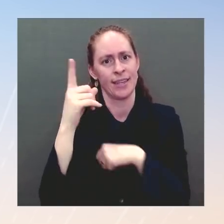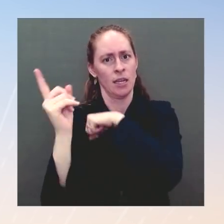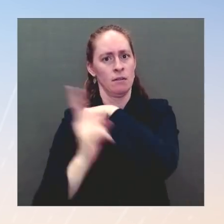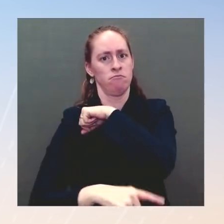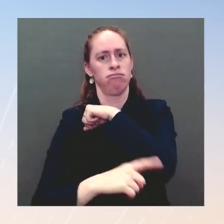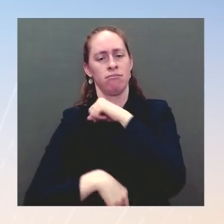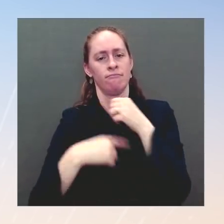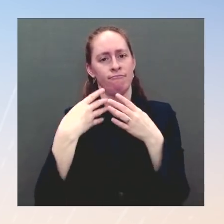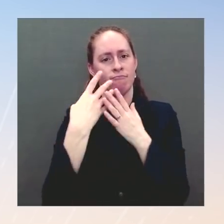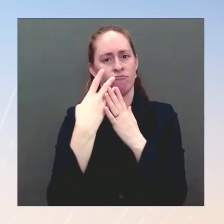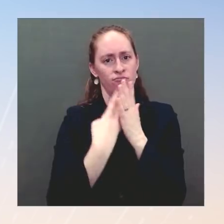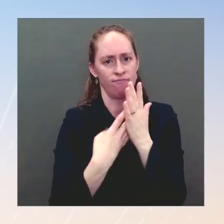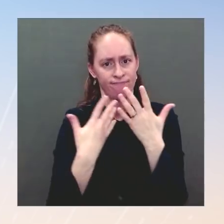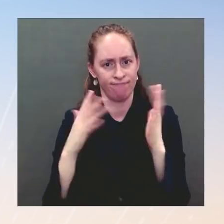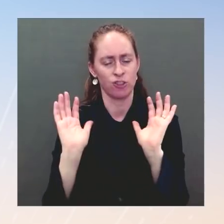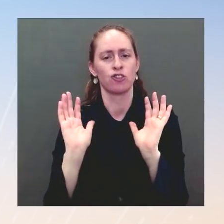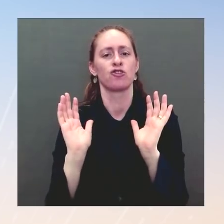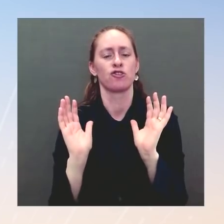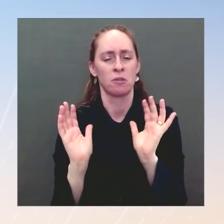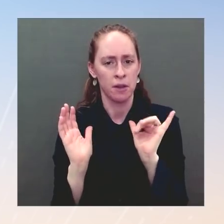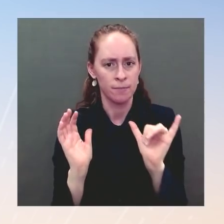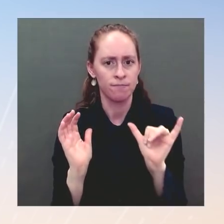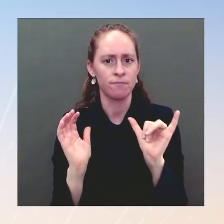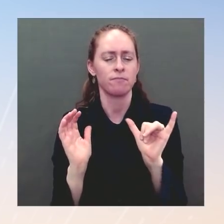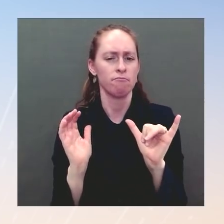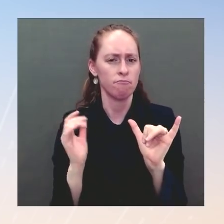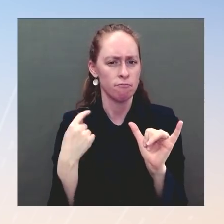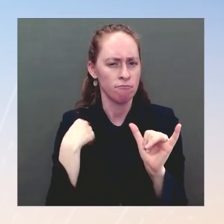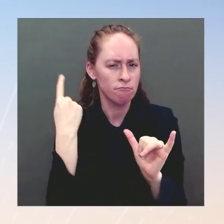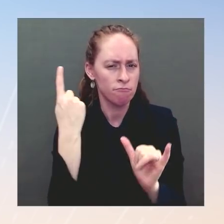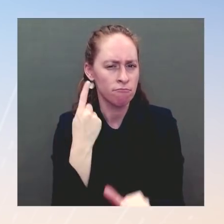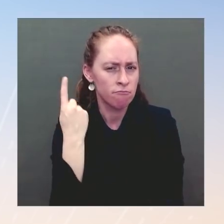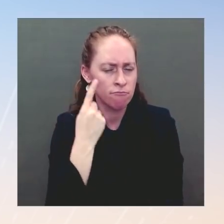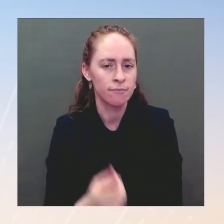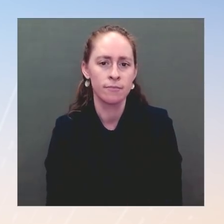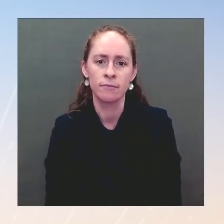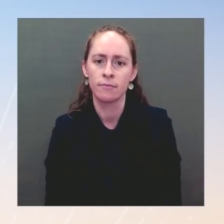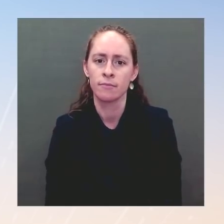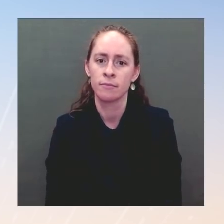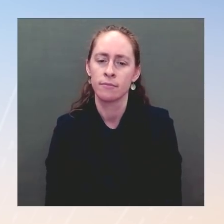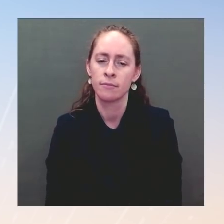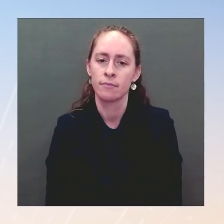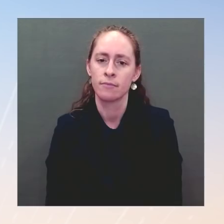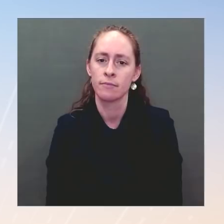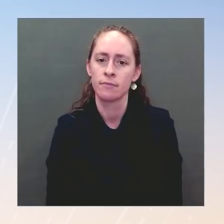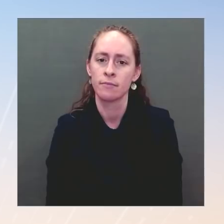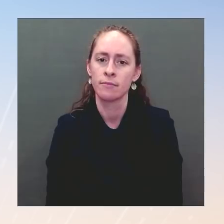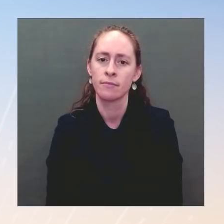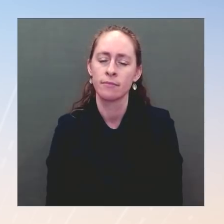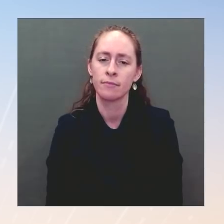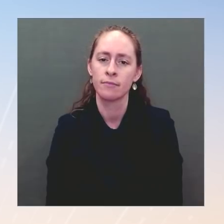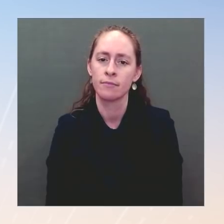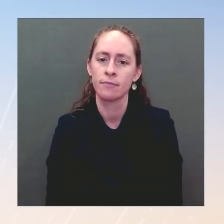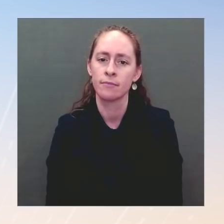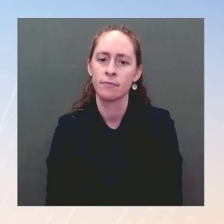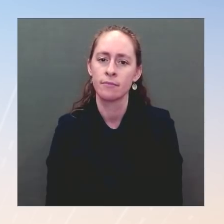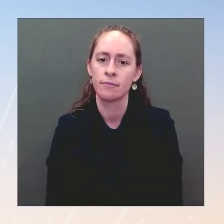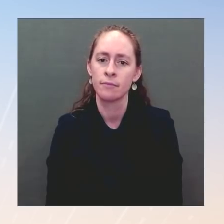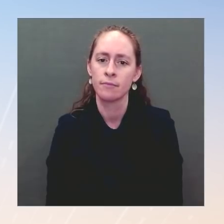are in this toolbox that you have to apply? You know, how many sets of sanctions are we talking about? Ms. Psaki: I understand the question. It's hard for me to give that assessment.